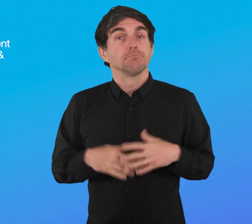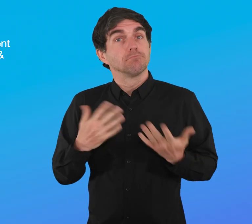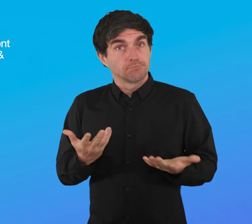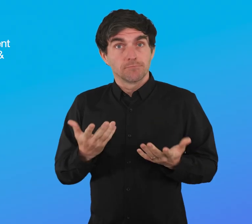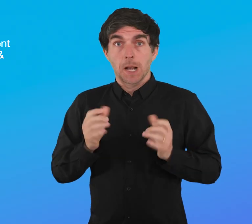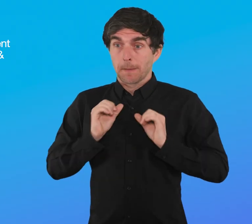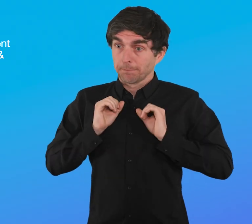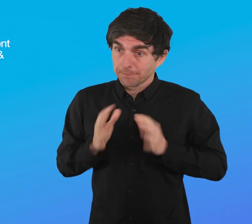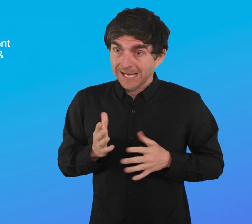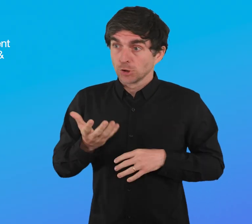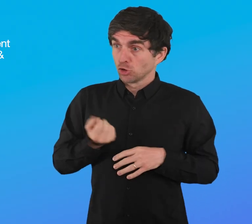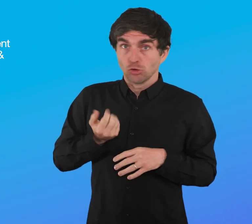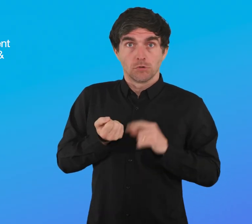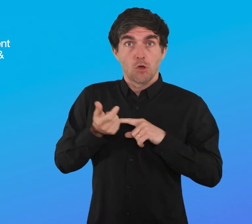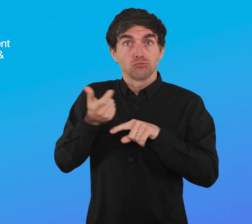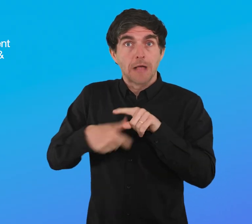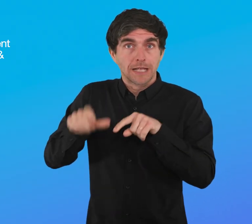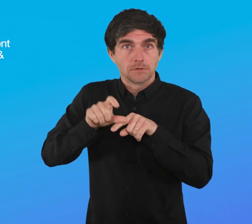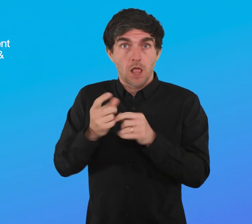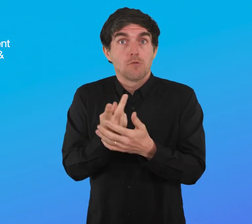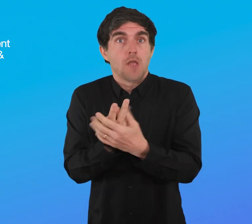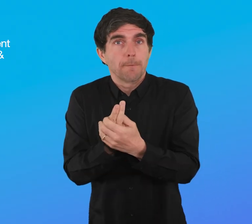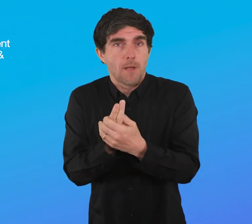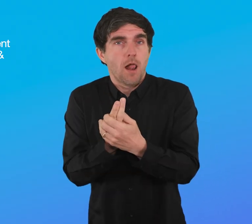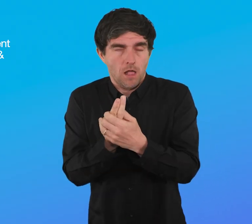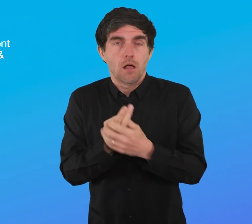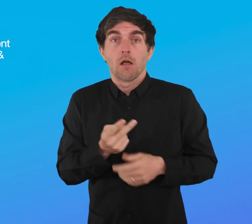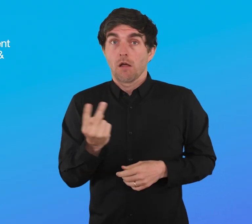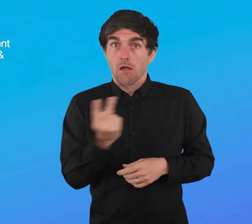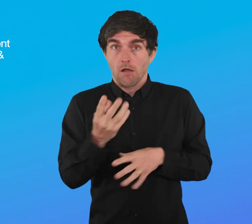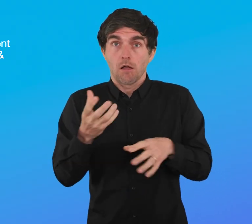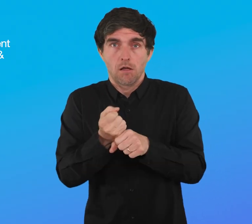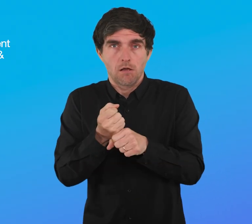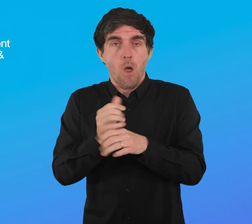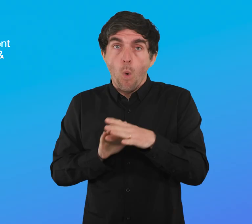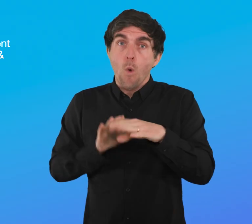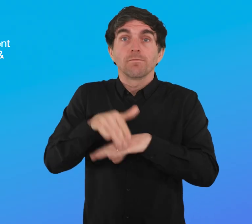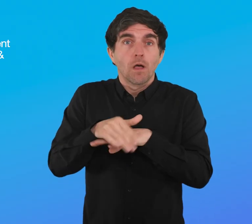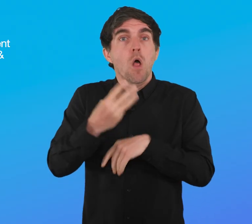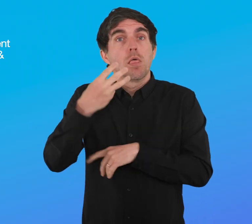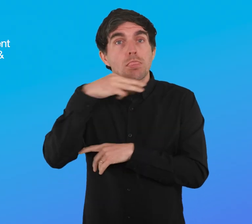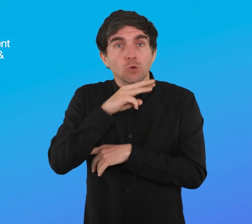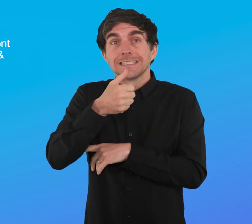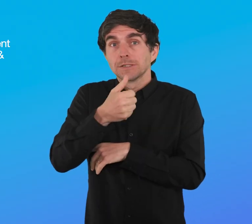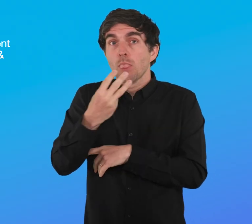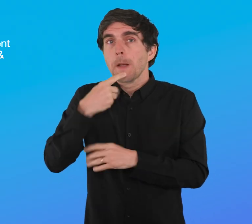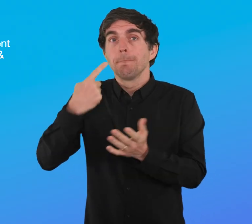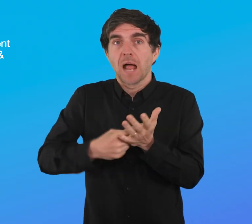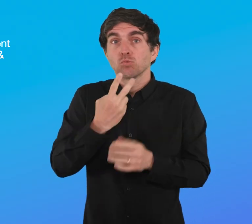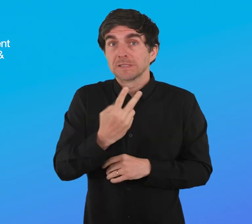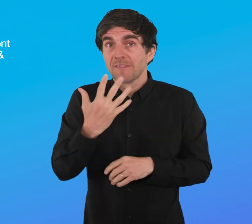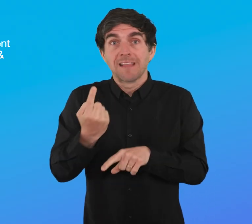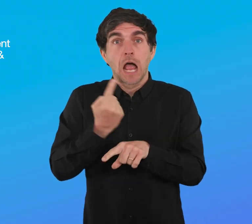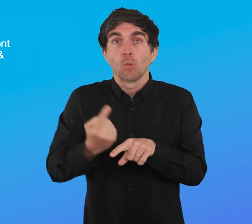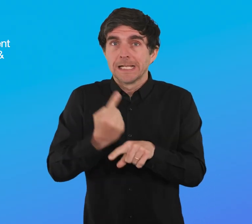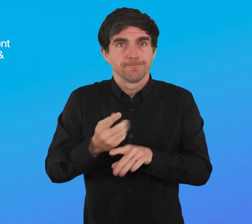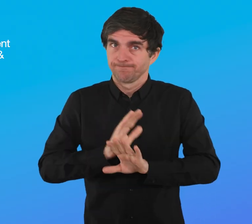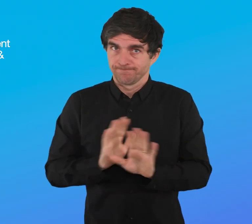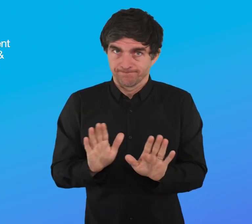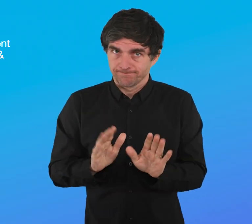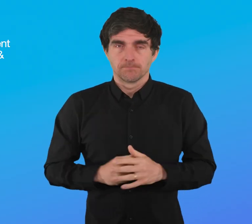To get Pension Credit as a couple, your total income must not be over £363.25 a week.